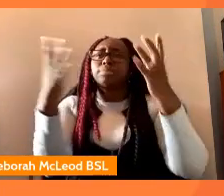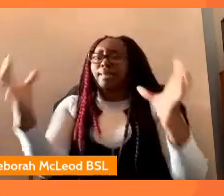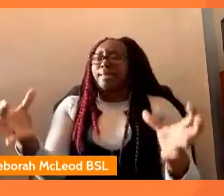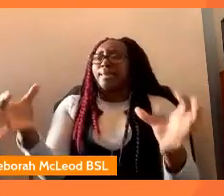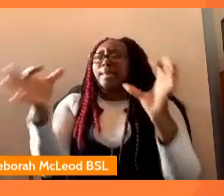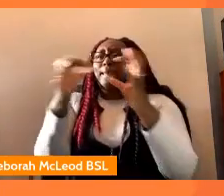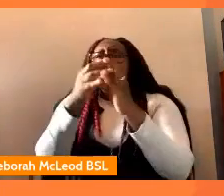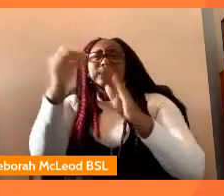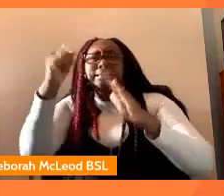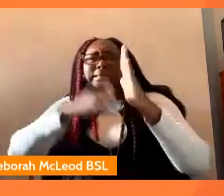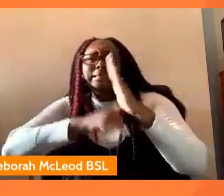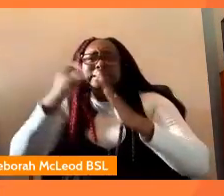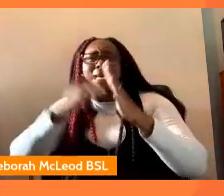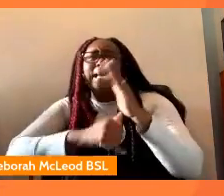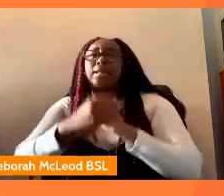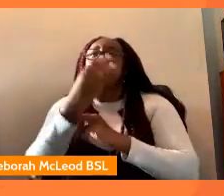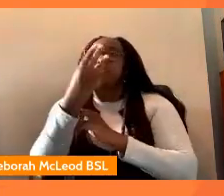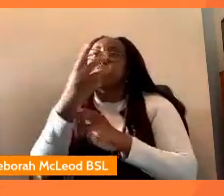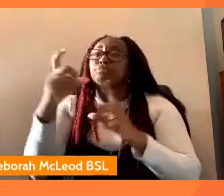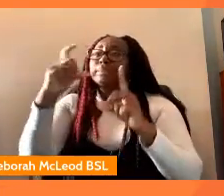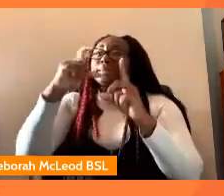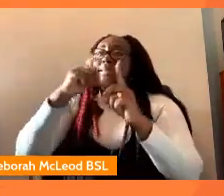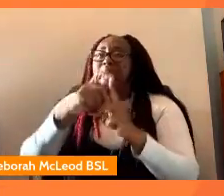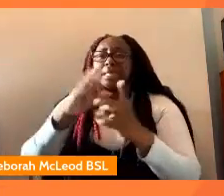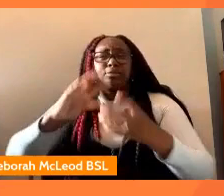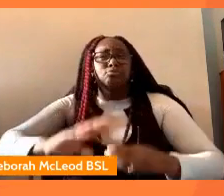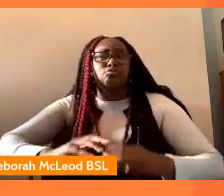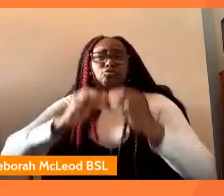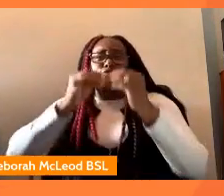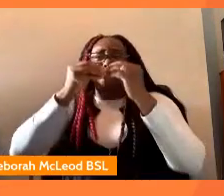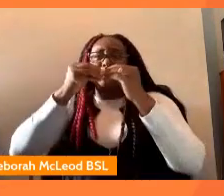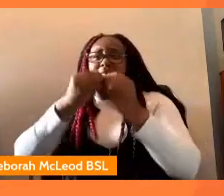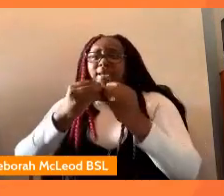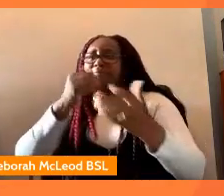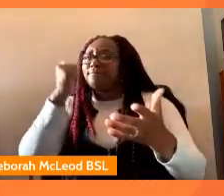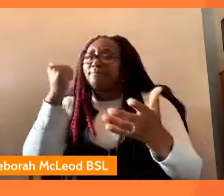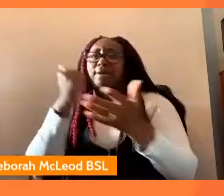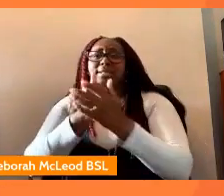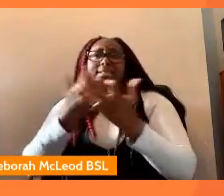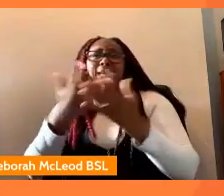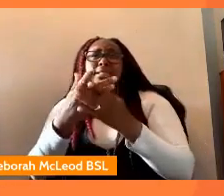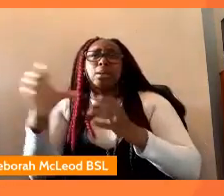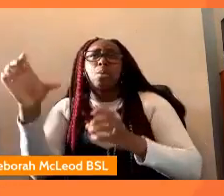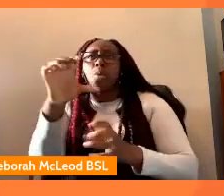objects and 3D elements to create a series of fantastical collage worlds.